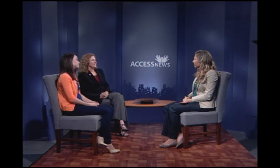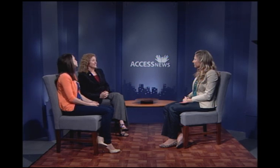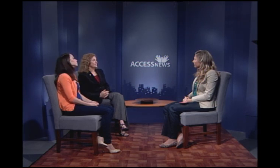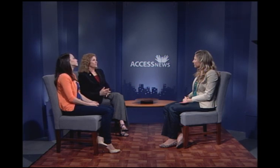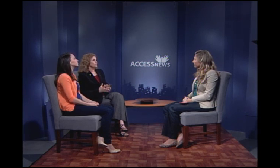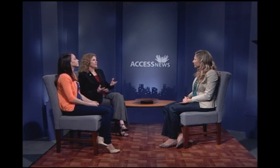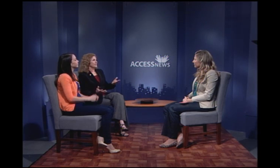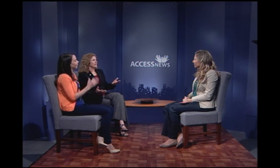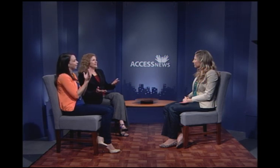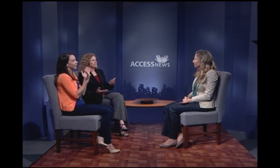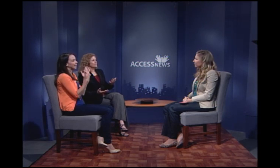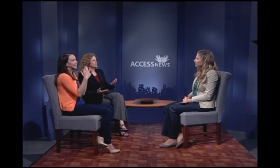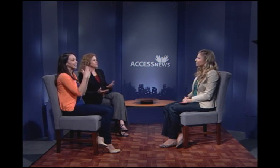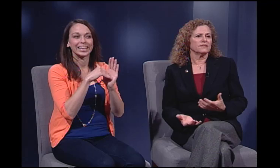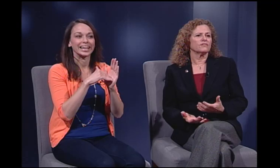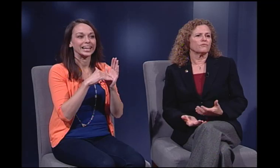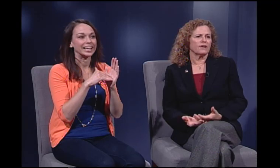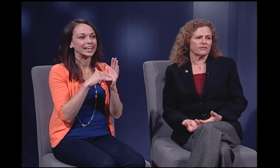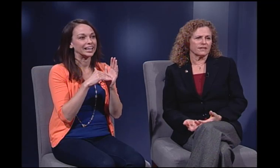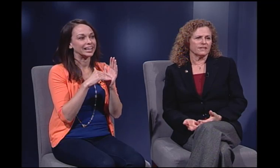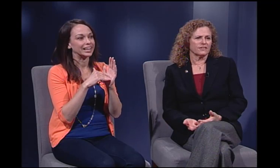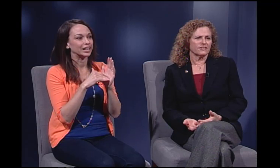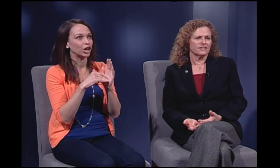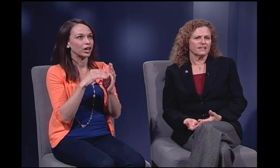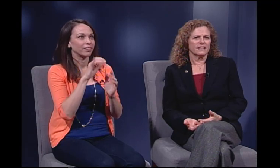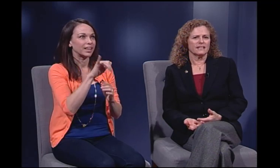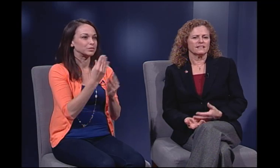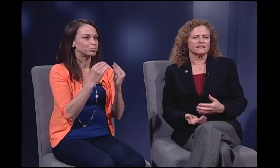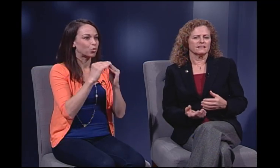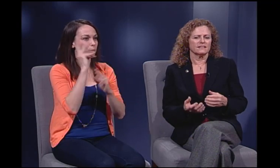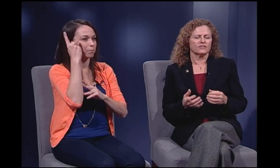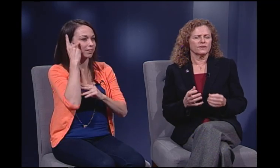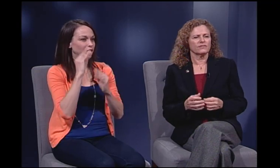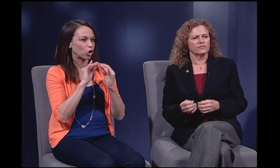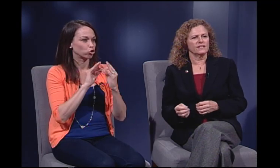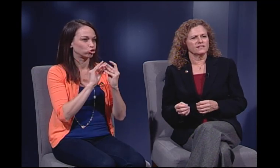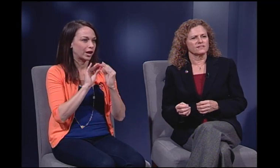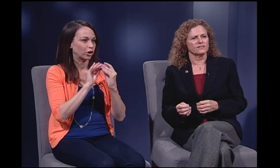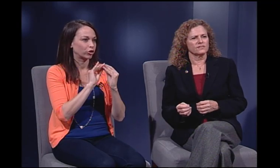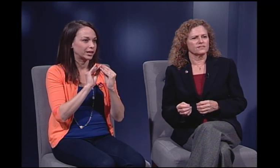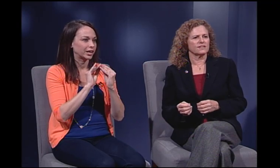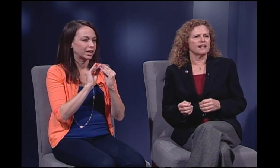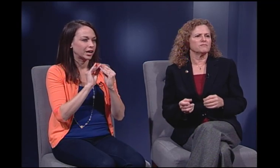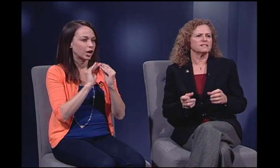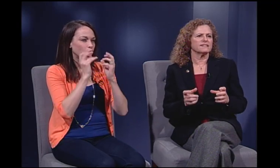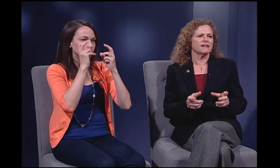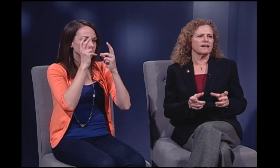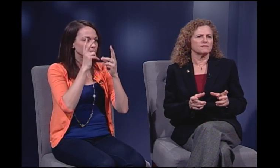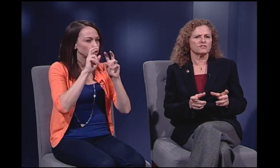Again, we're getting kind of into the political rhetoric here and critical thinking skills is kind of been synonymous